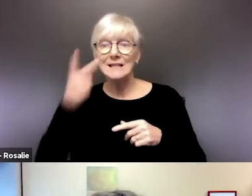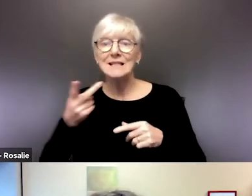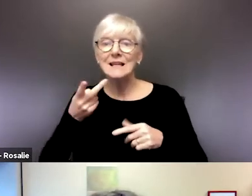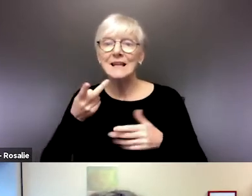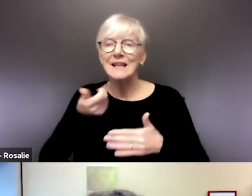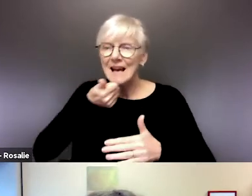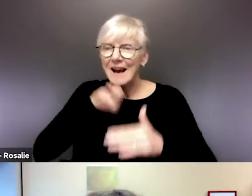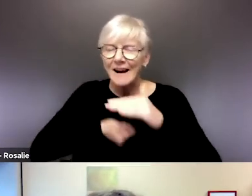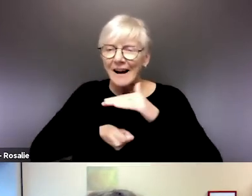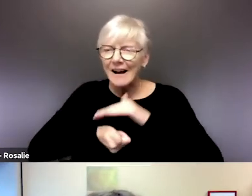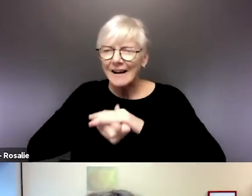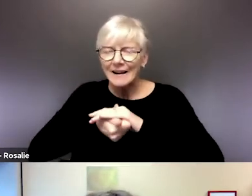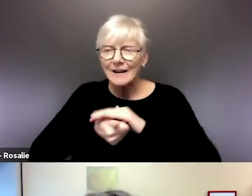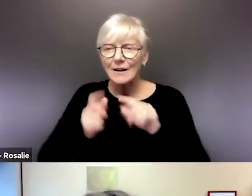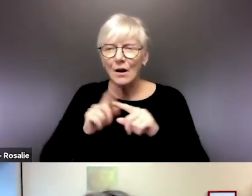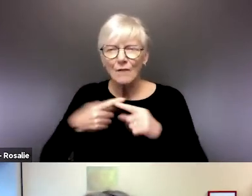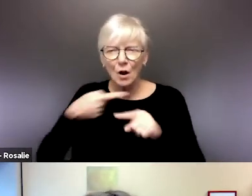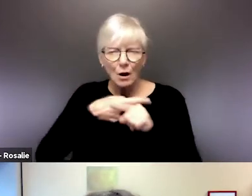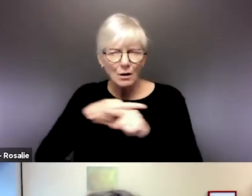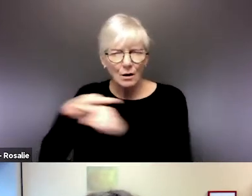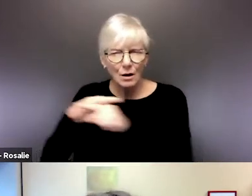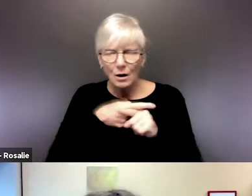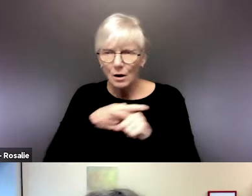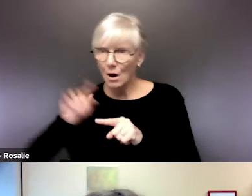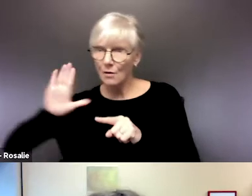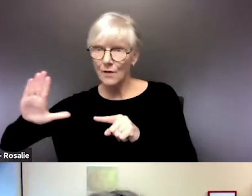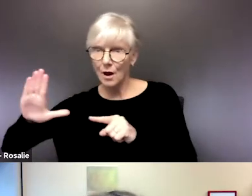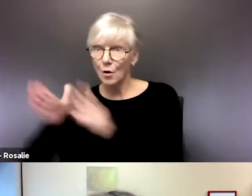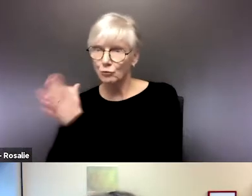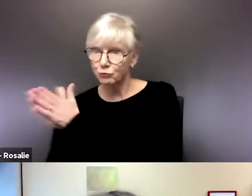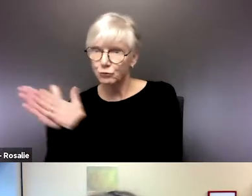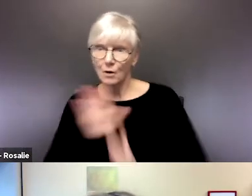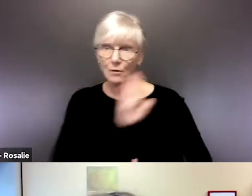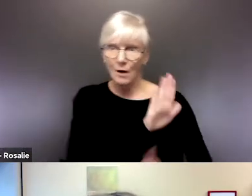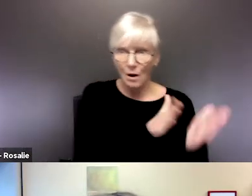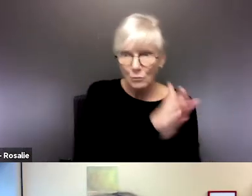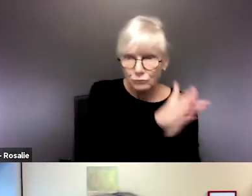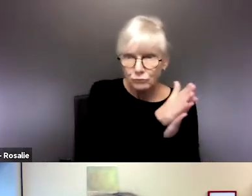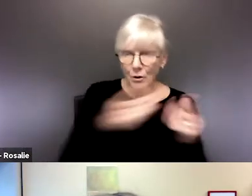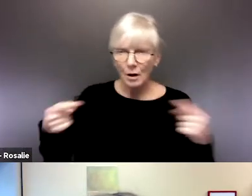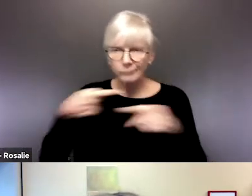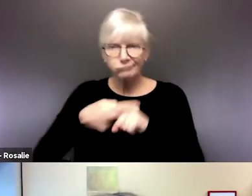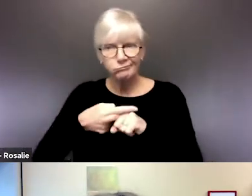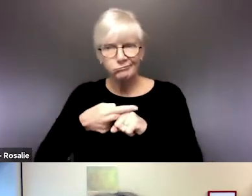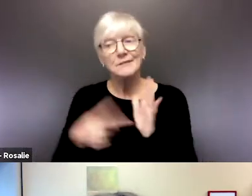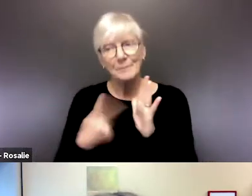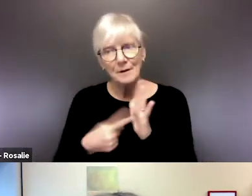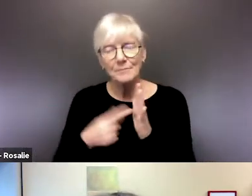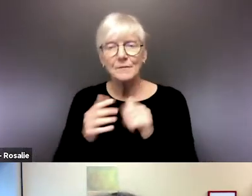face of contradictory practices because workplaces are full of contradictions.